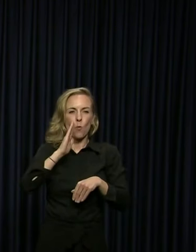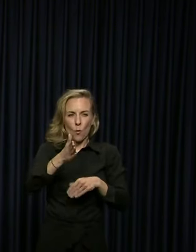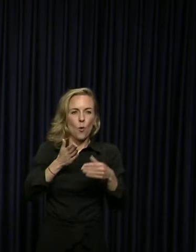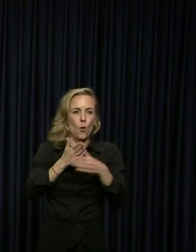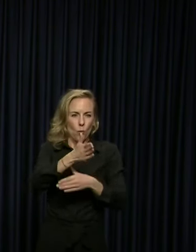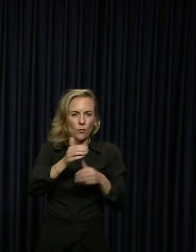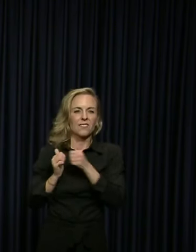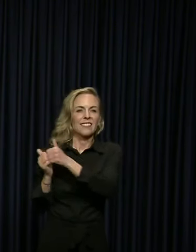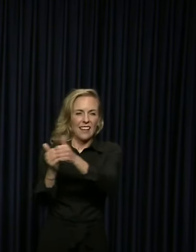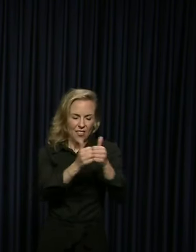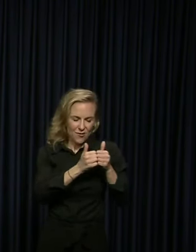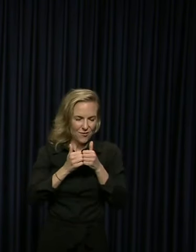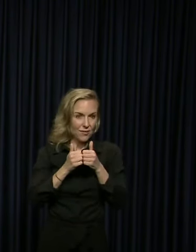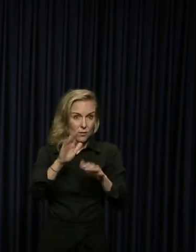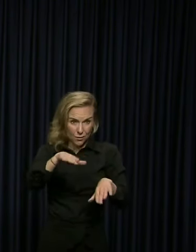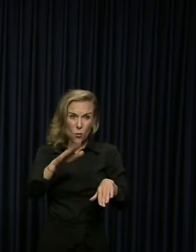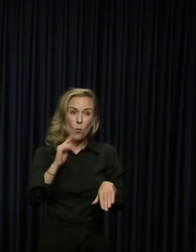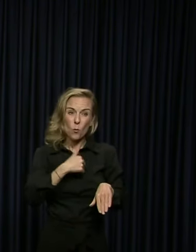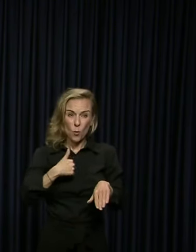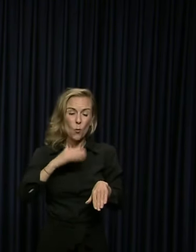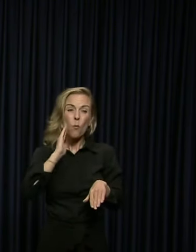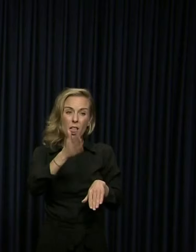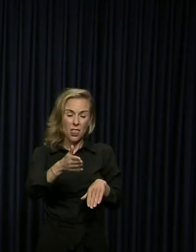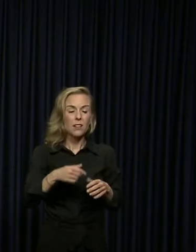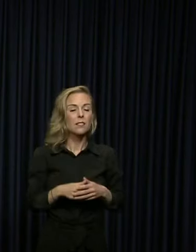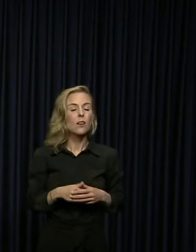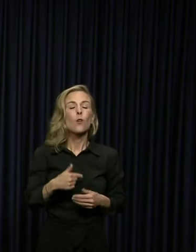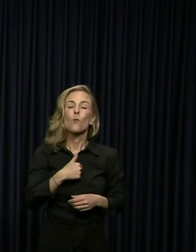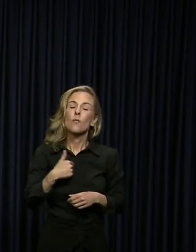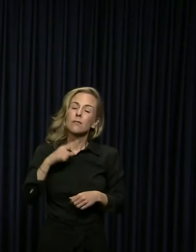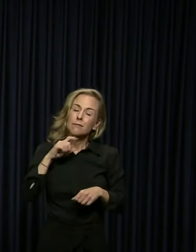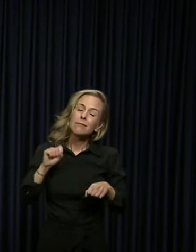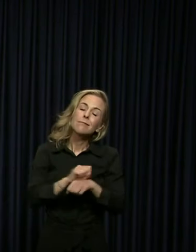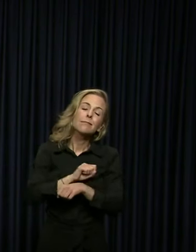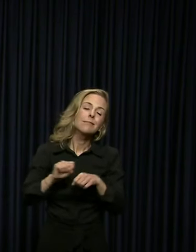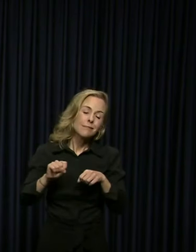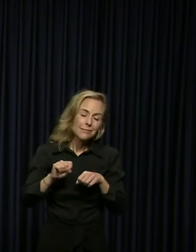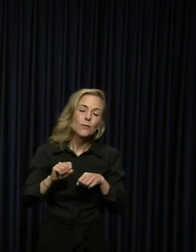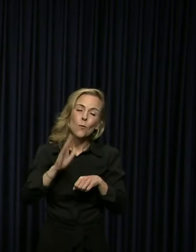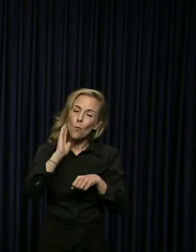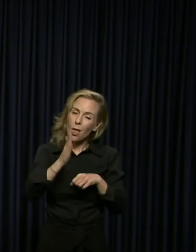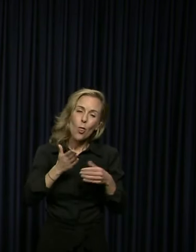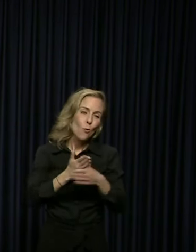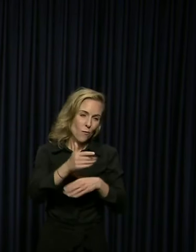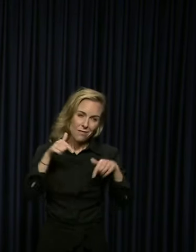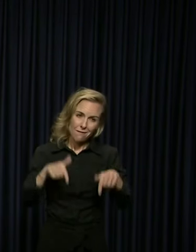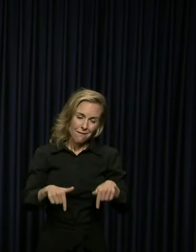CAN BE STRONG, KNOWING THAT IT IS SOME LIMITED DURATION, EVEN